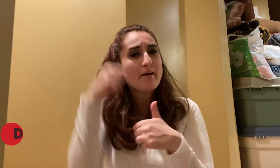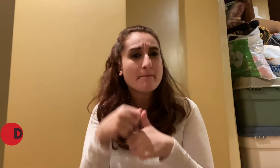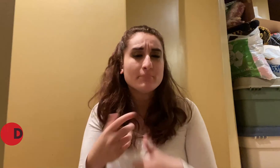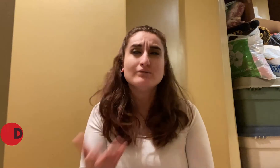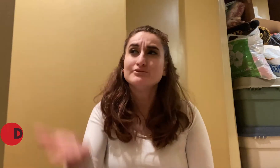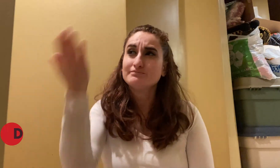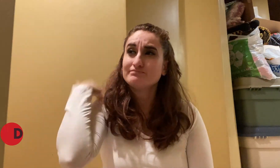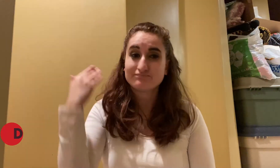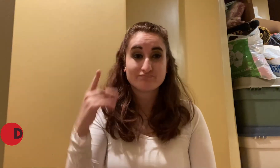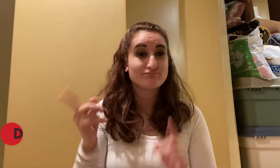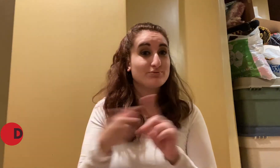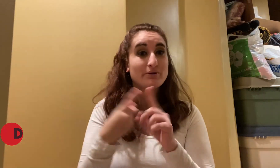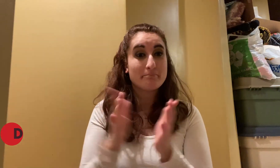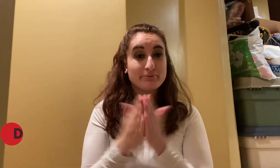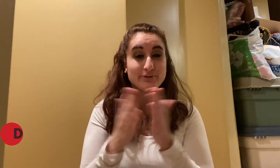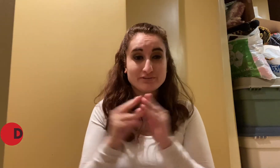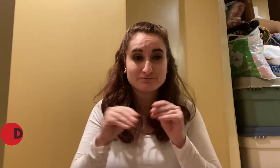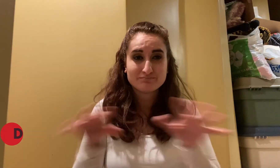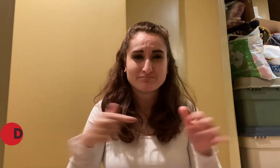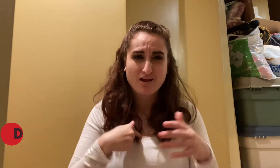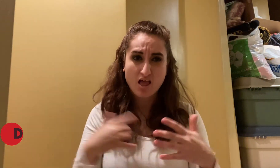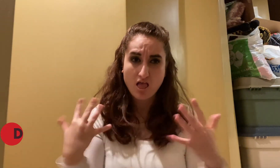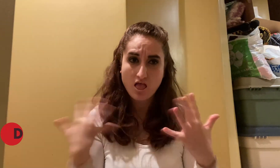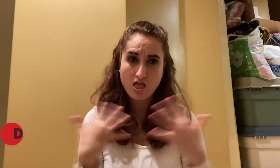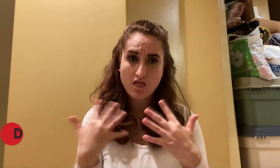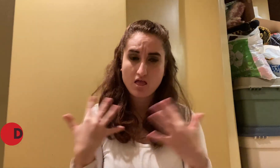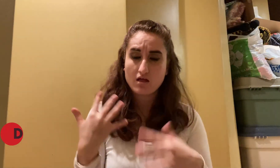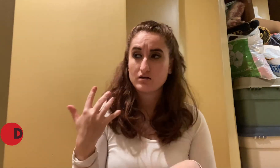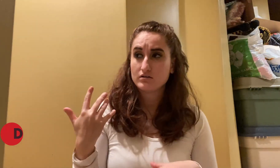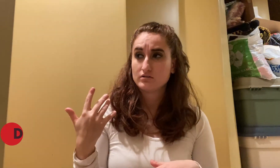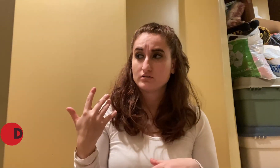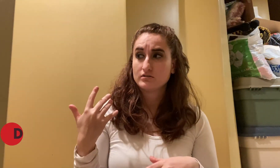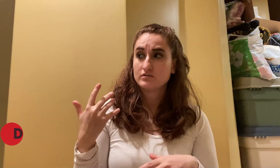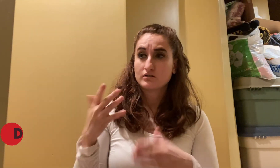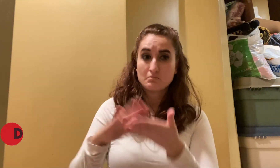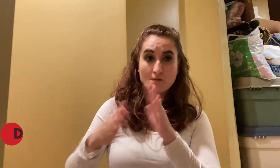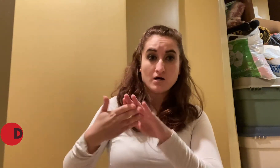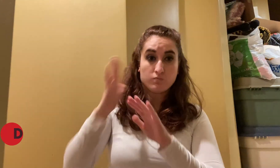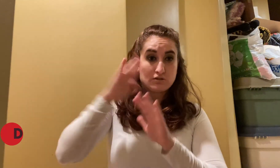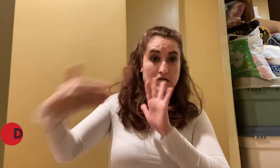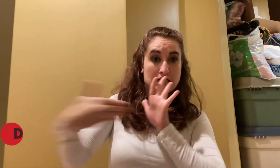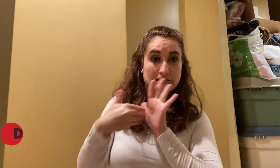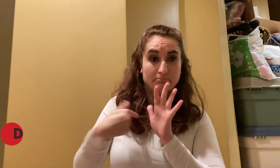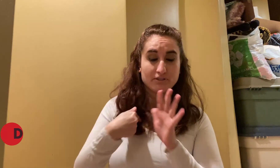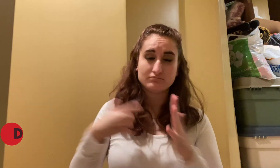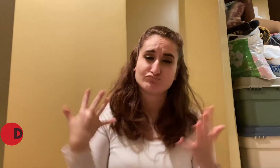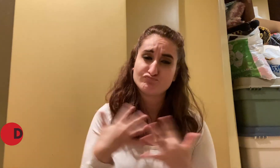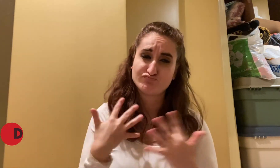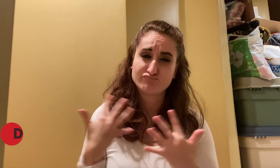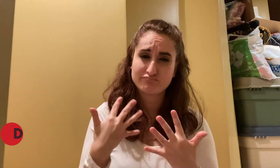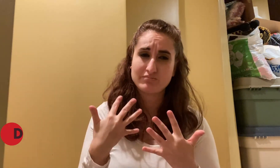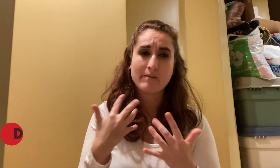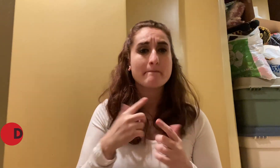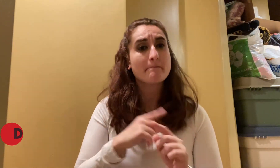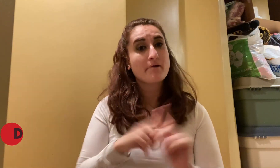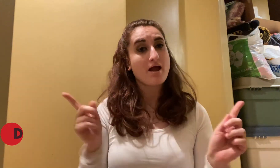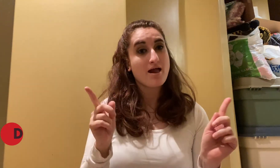I remember when the first book came out, I was terrified if the community would attack me.